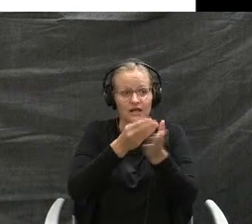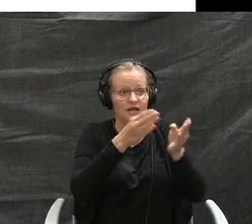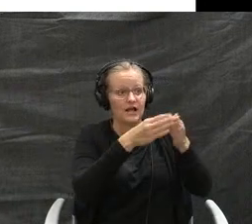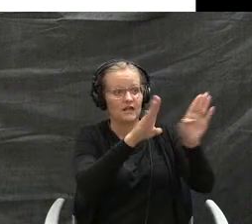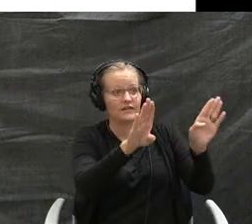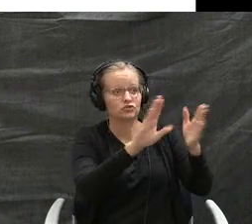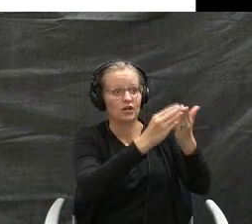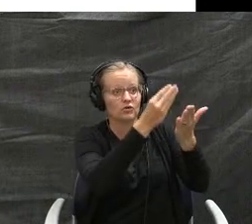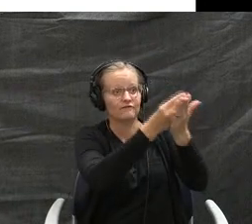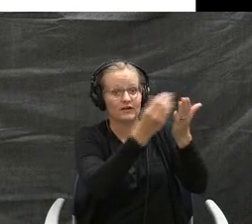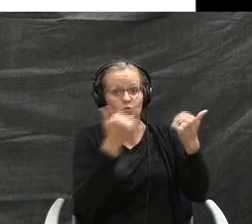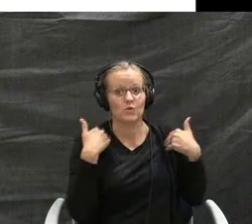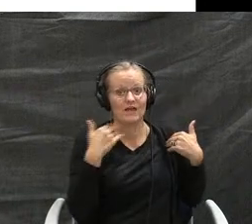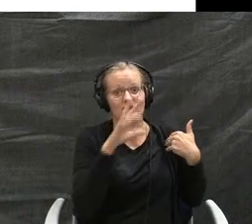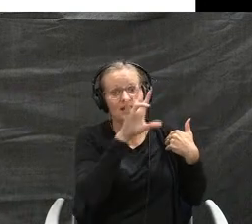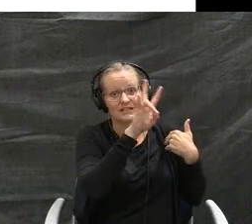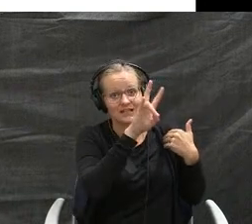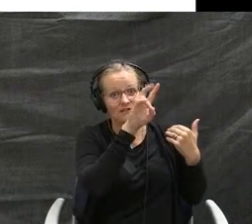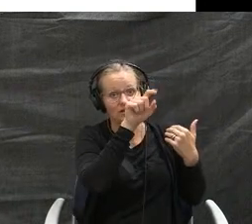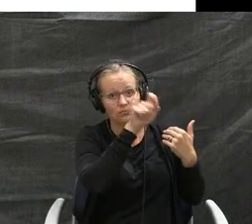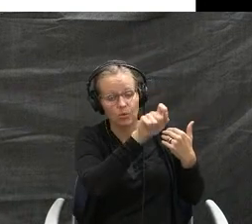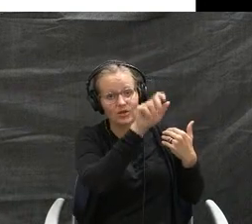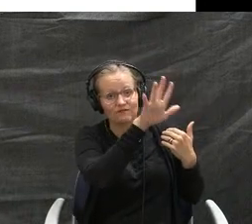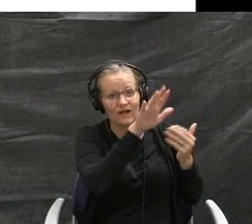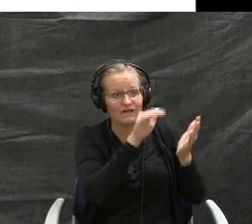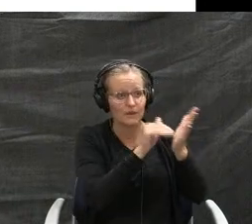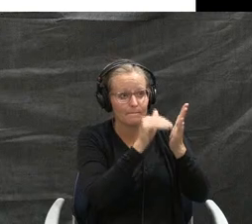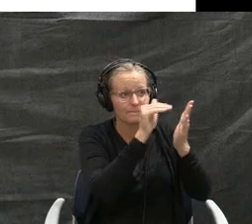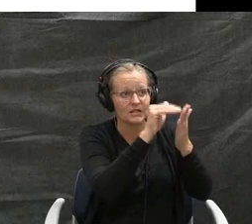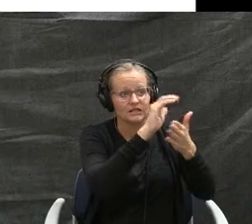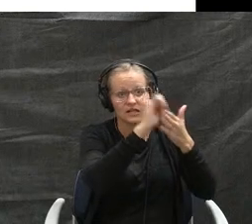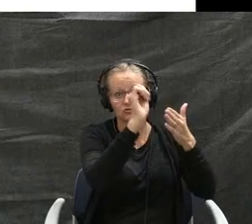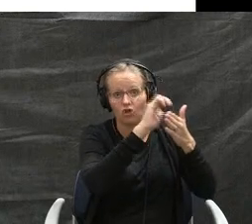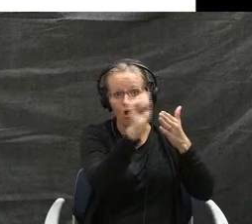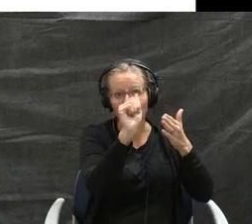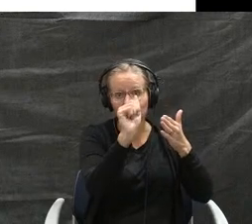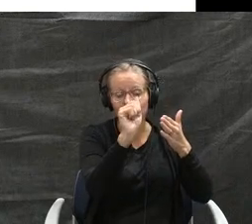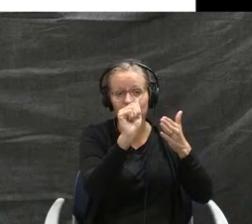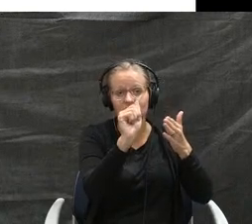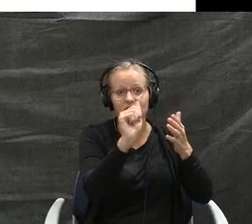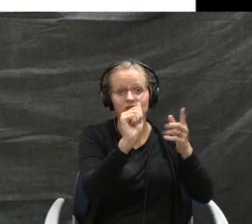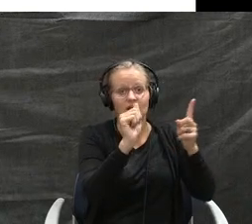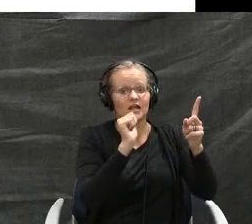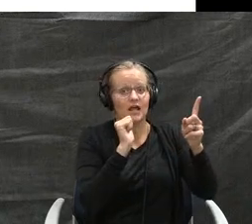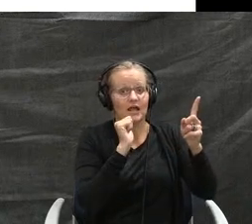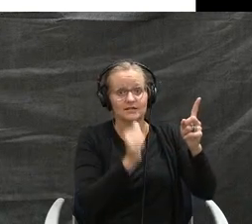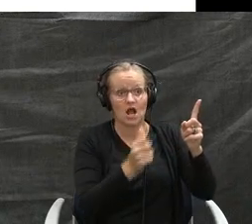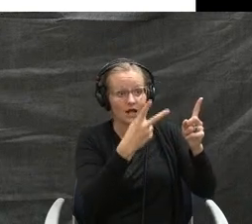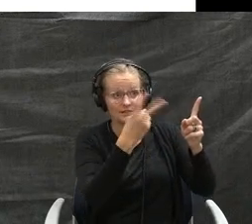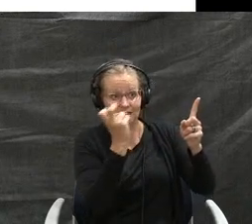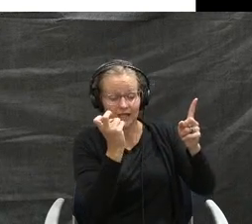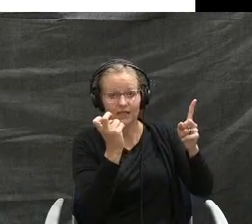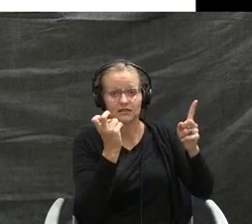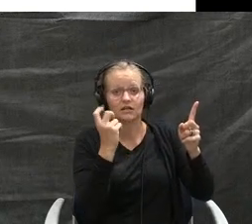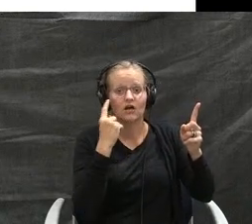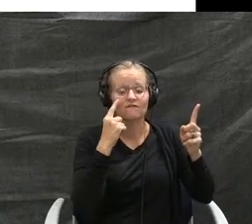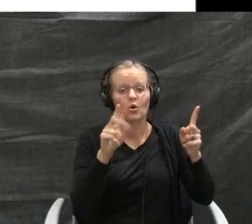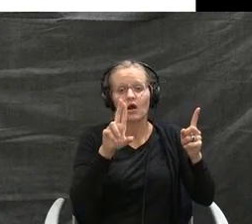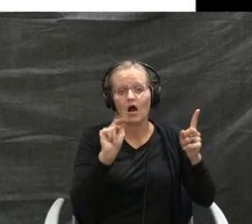balance in the general fund is being the fact that we have Seven and a half $1,000,000 paid picking up some of these other